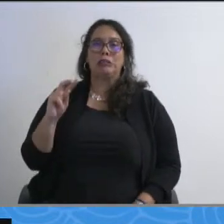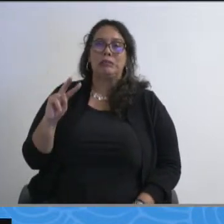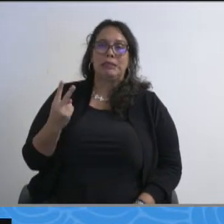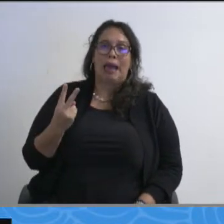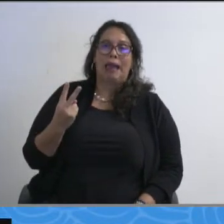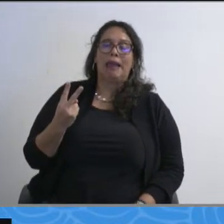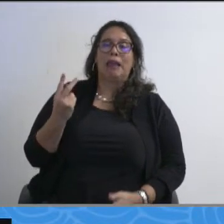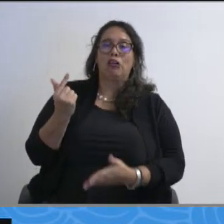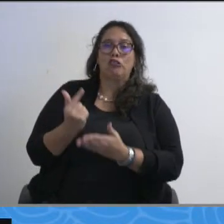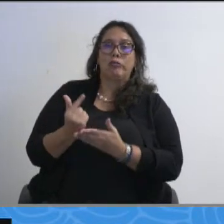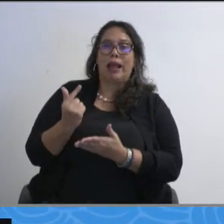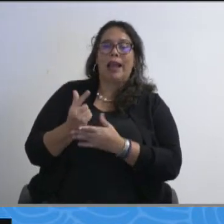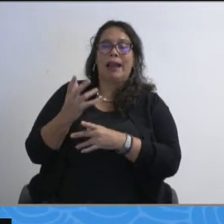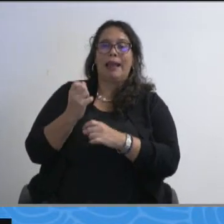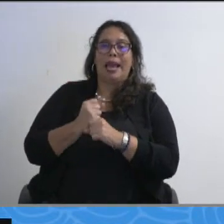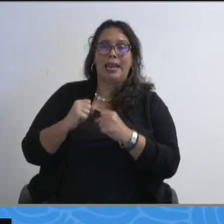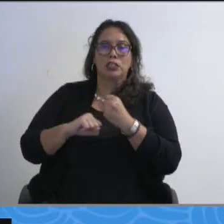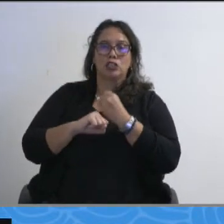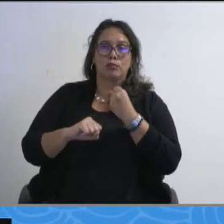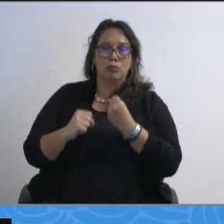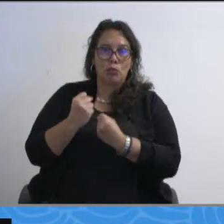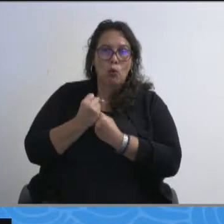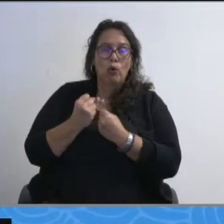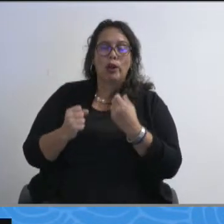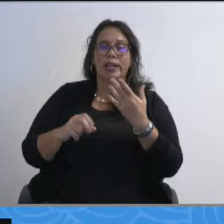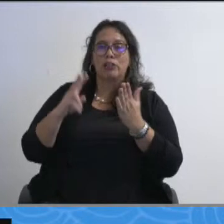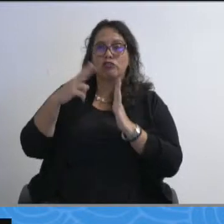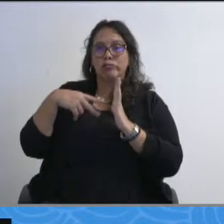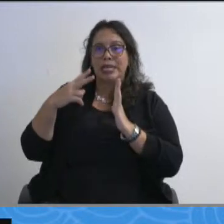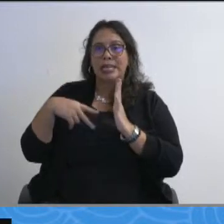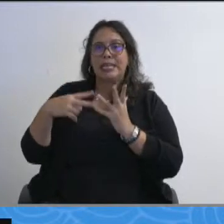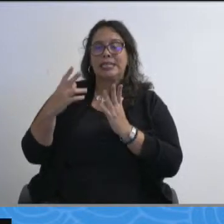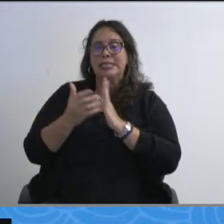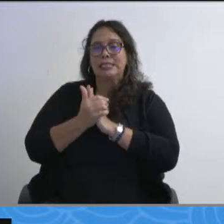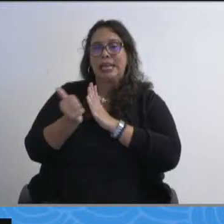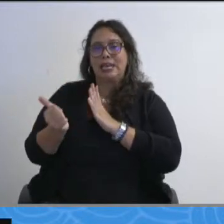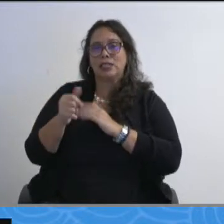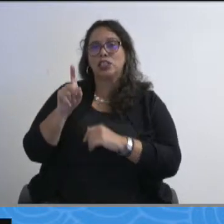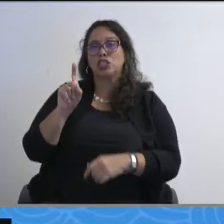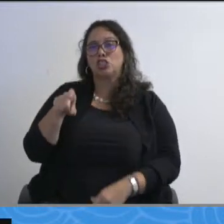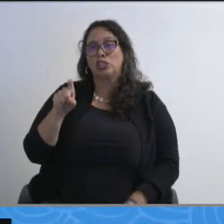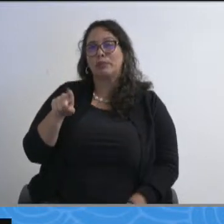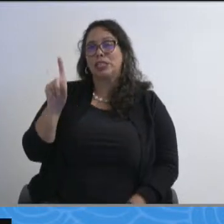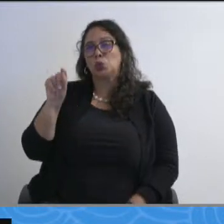receiving support in foundational reading skills. That session should be about 20 minutes.